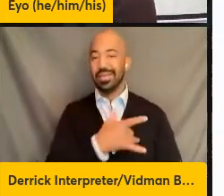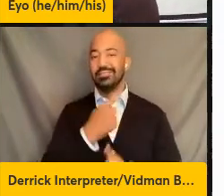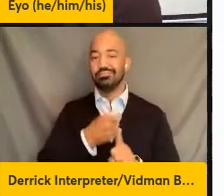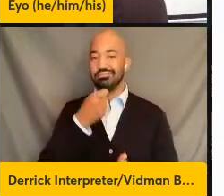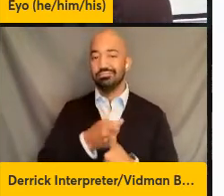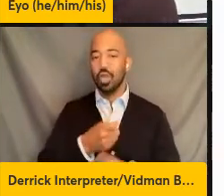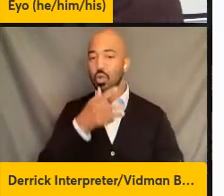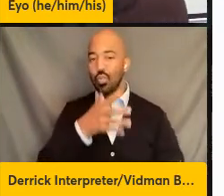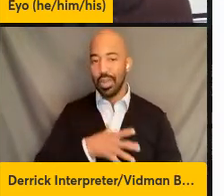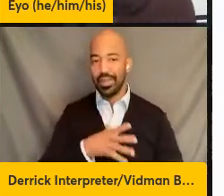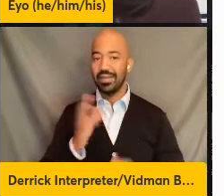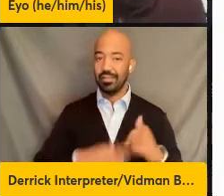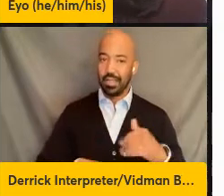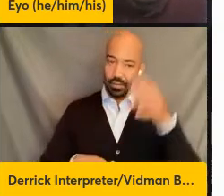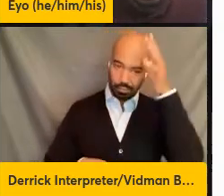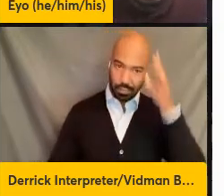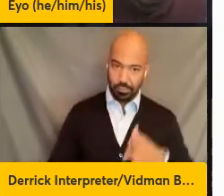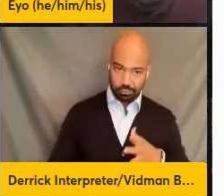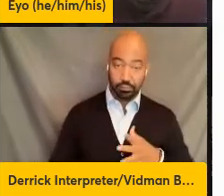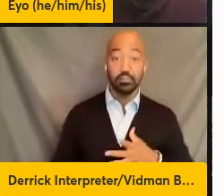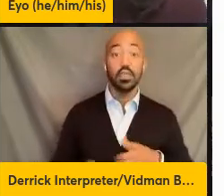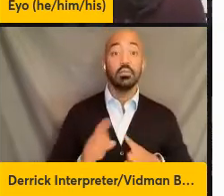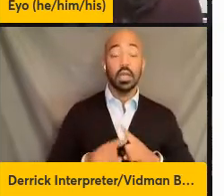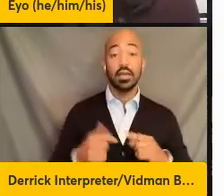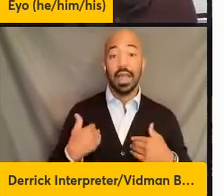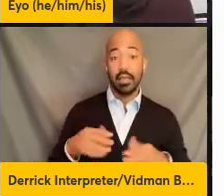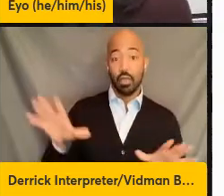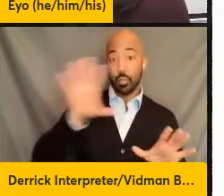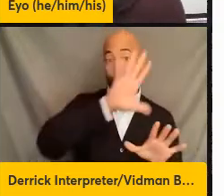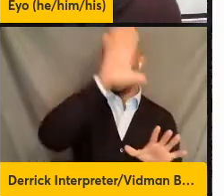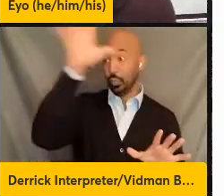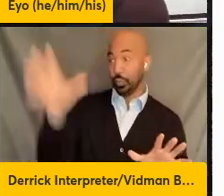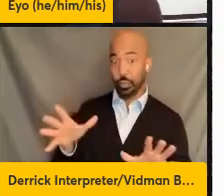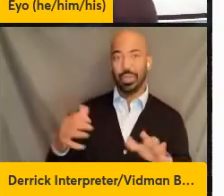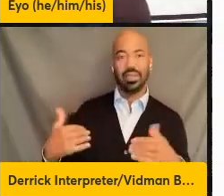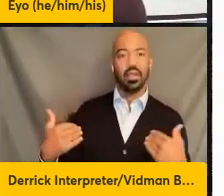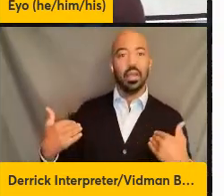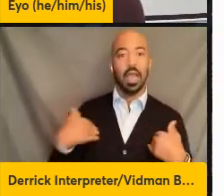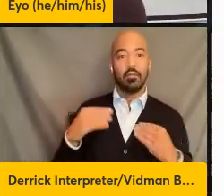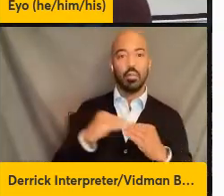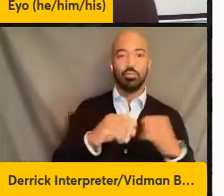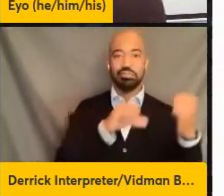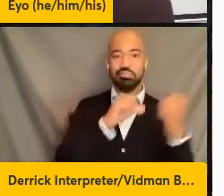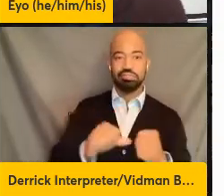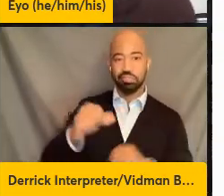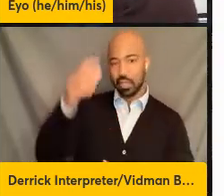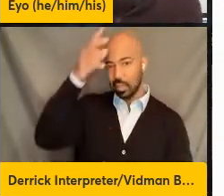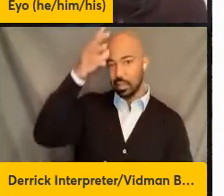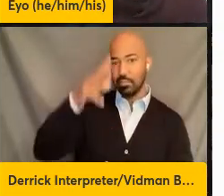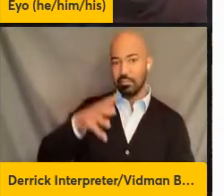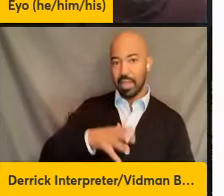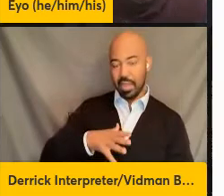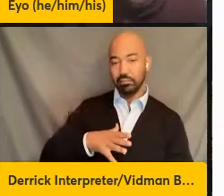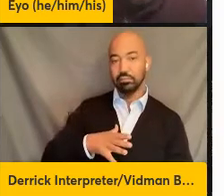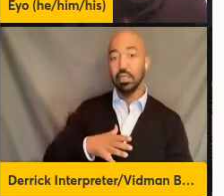women over men. But then there are other conditions that are actually predominantly male bias, the famous of which, of